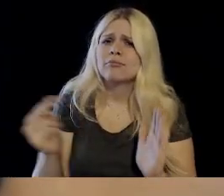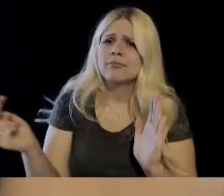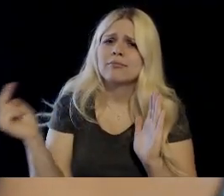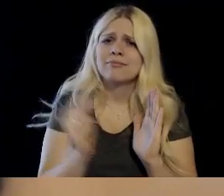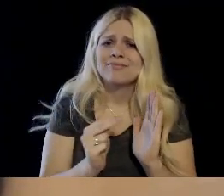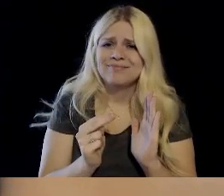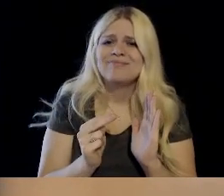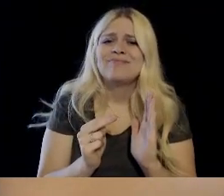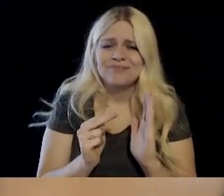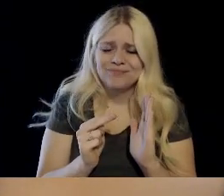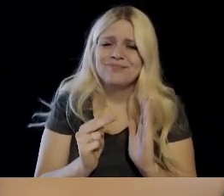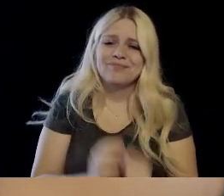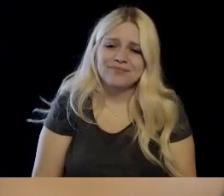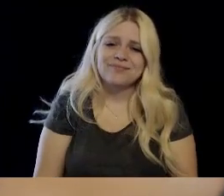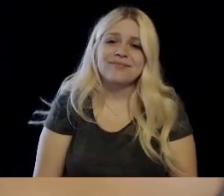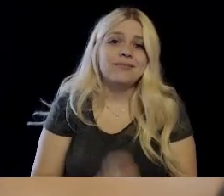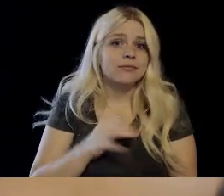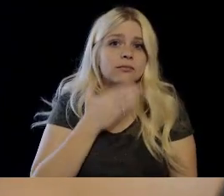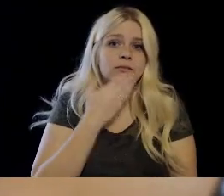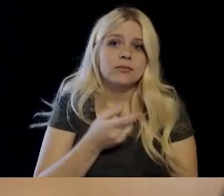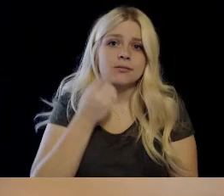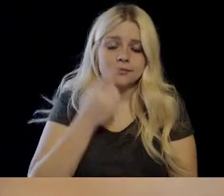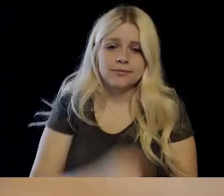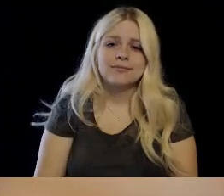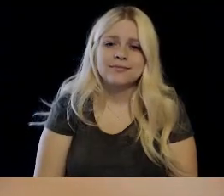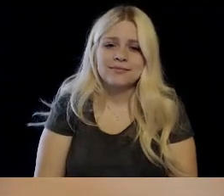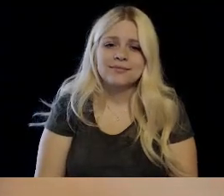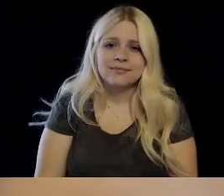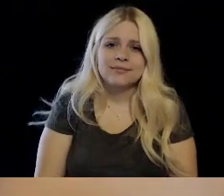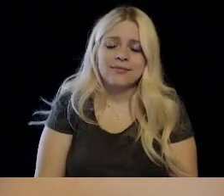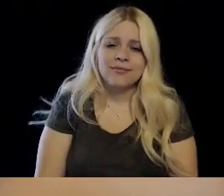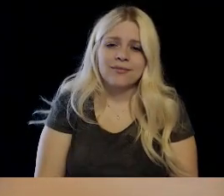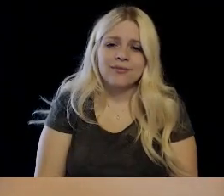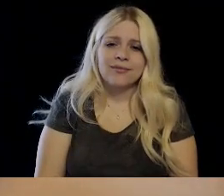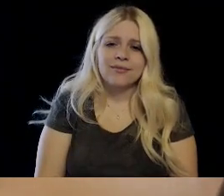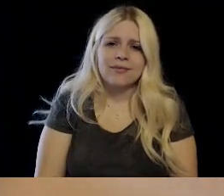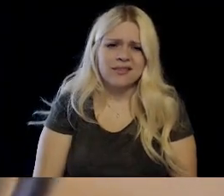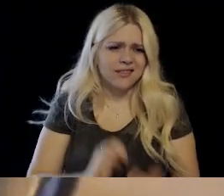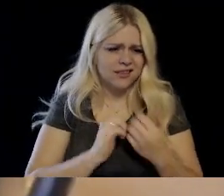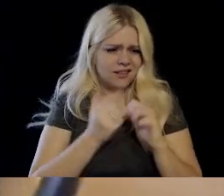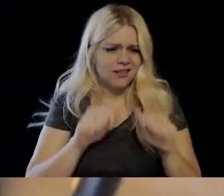That's a good one. "How can we find the bear story online?" Amber, I bet if you